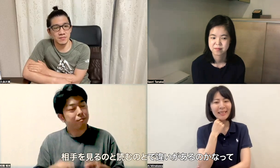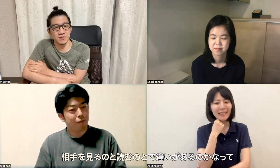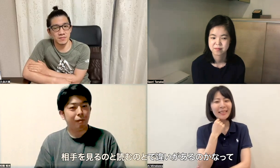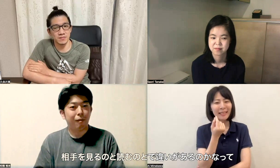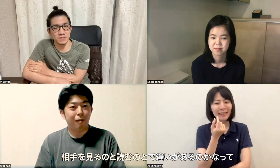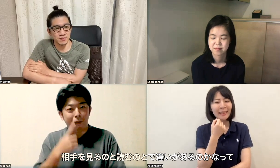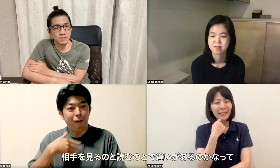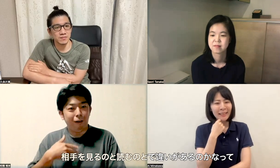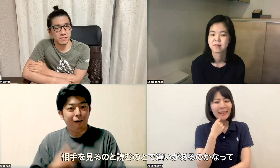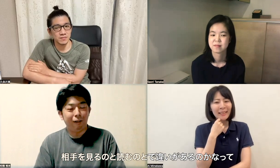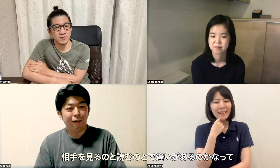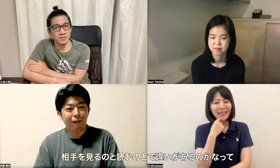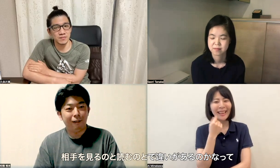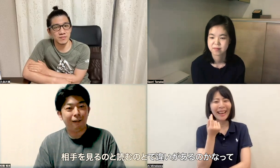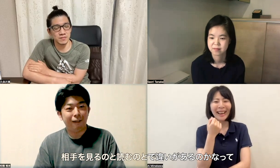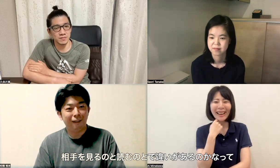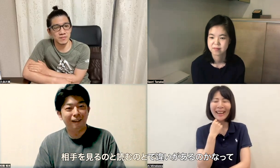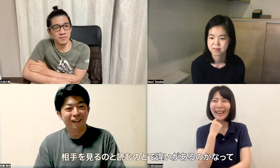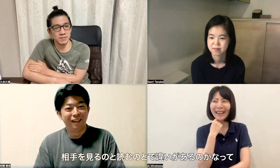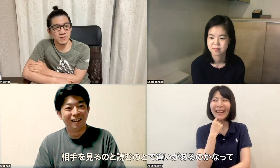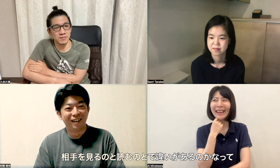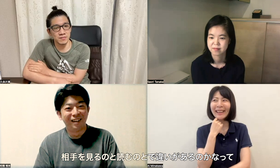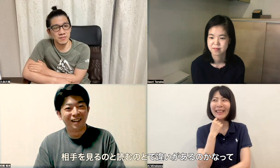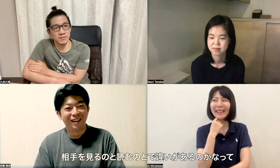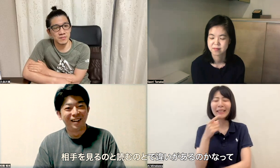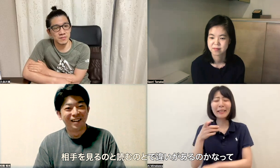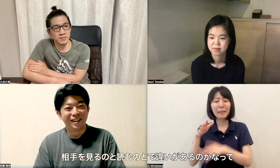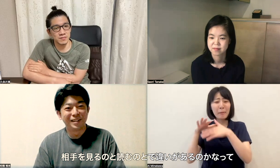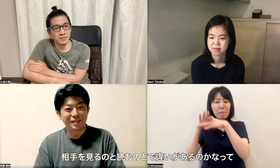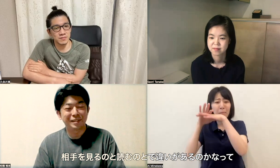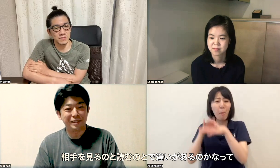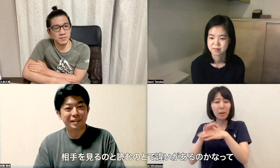I wonder if there's a difference in looking at other person and reading books.